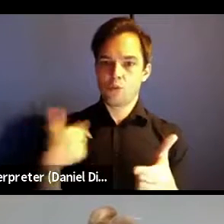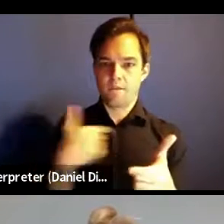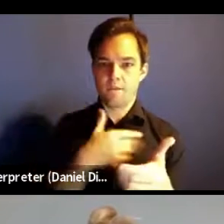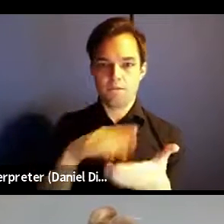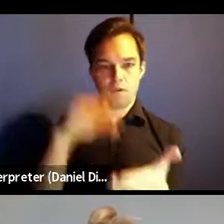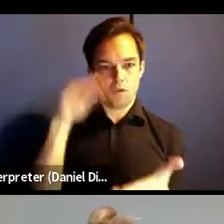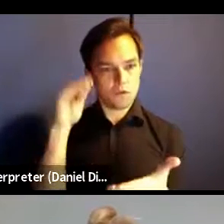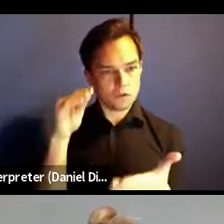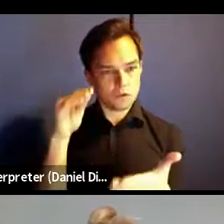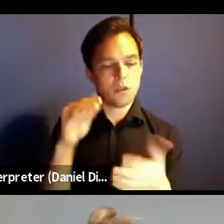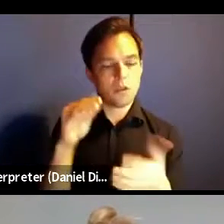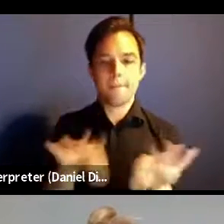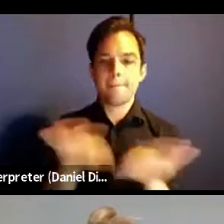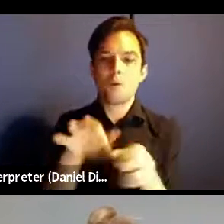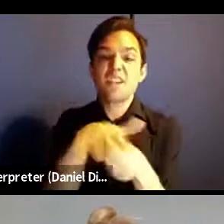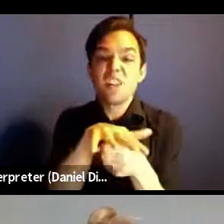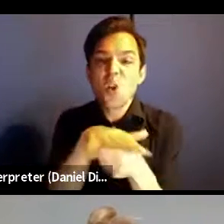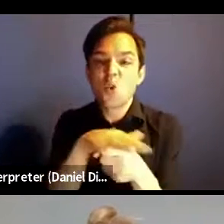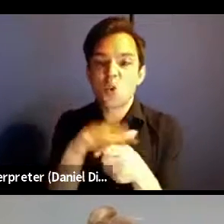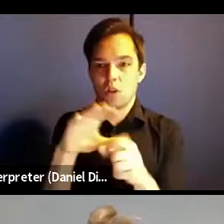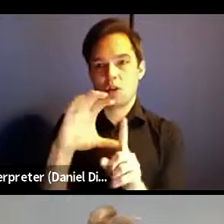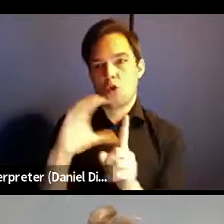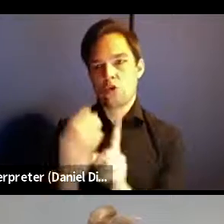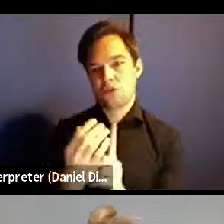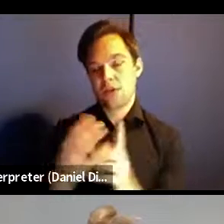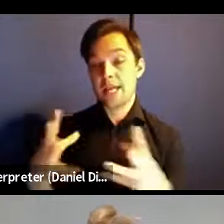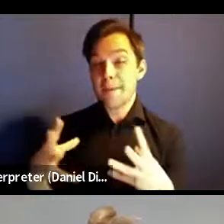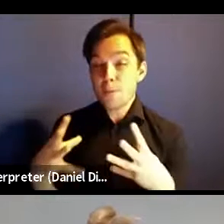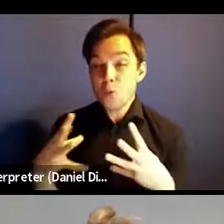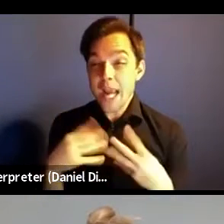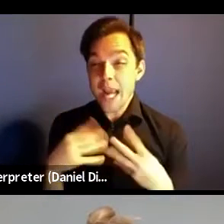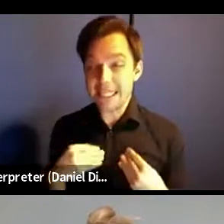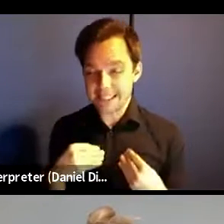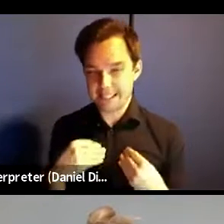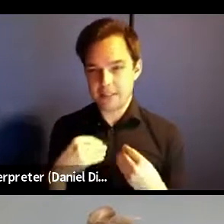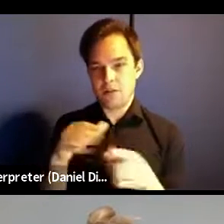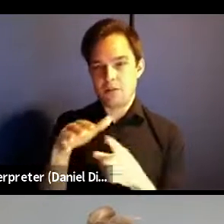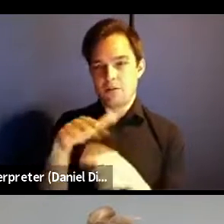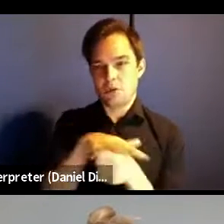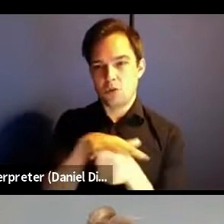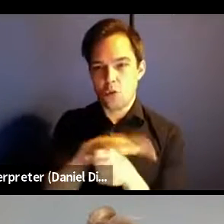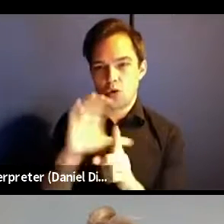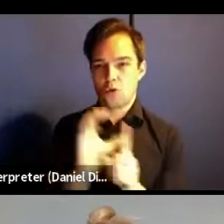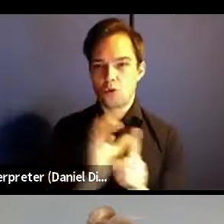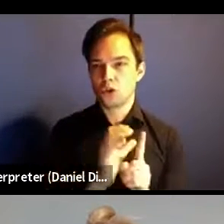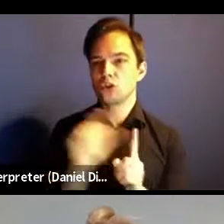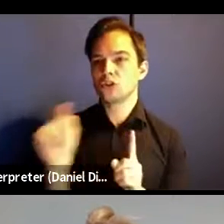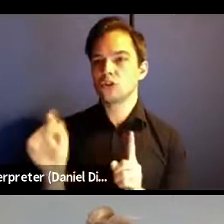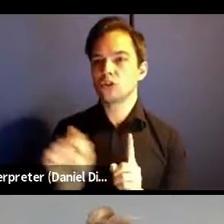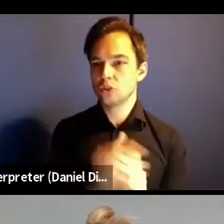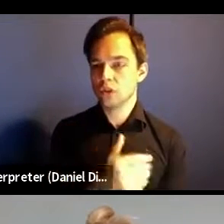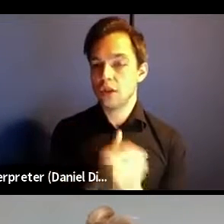of local culture and embracing local culture. So making sure as you're